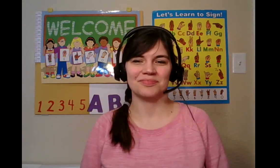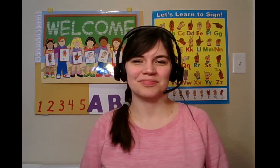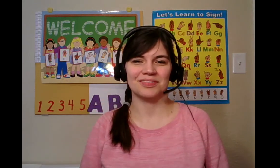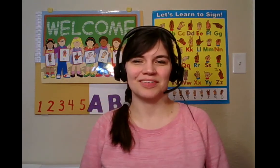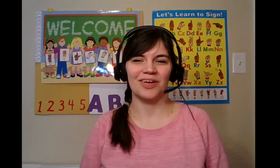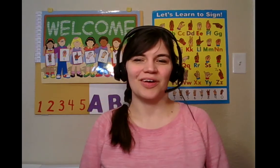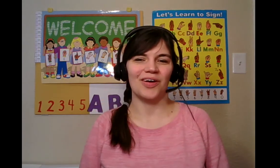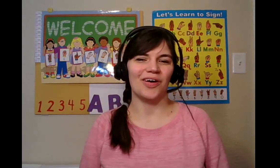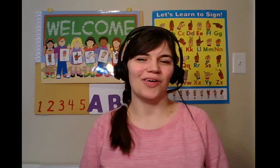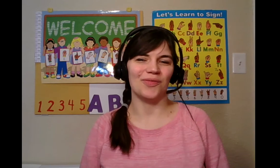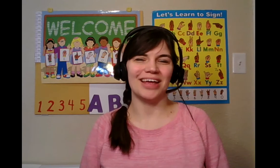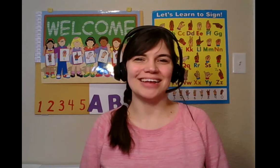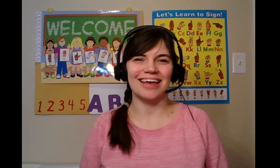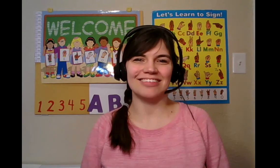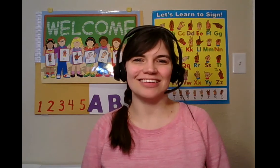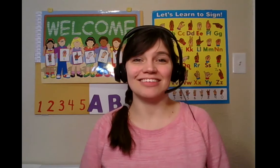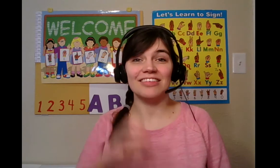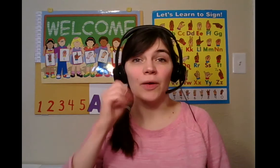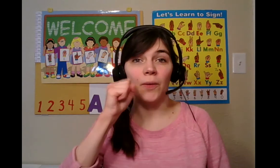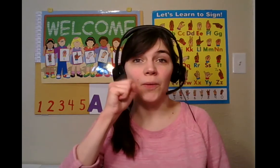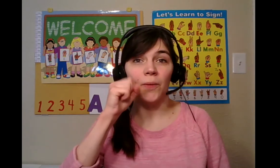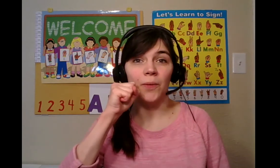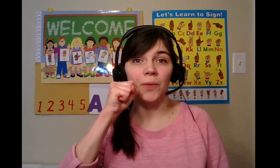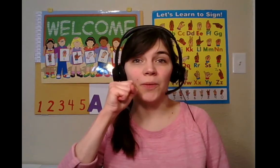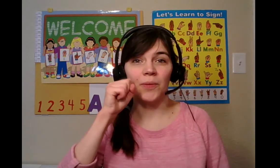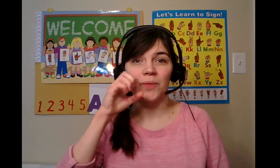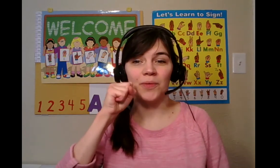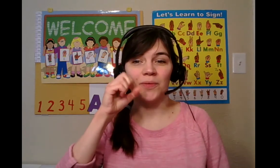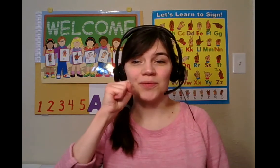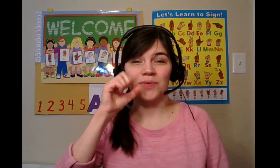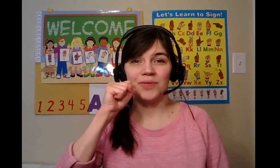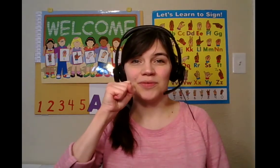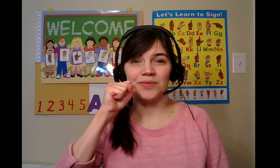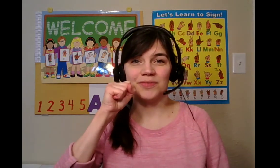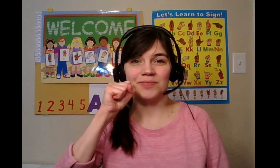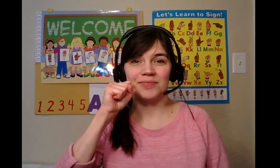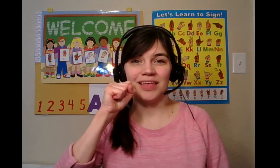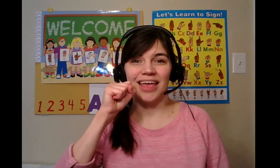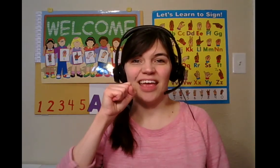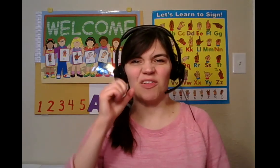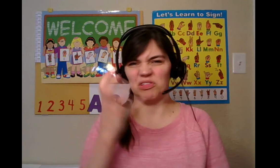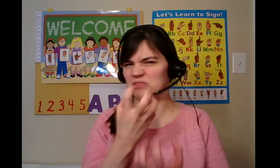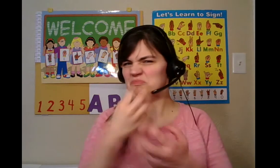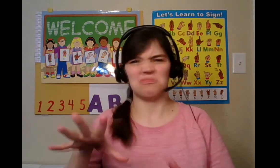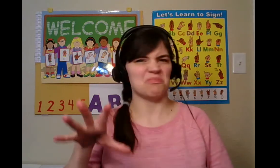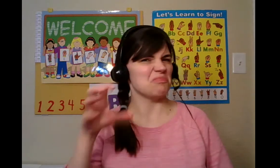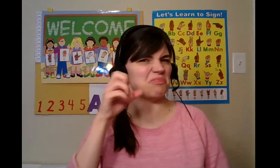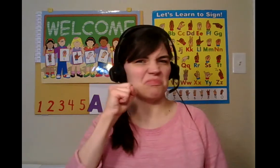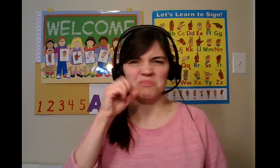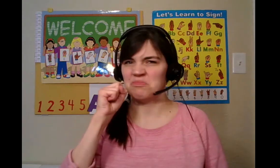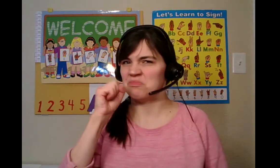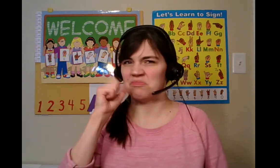All right next is... Harold...